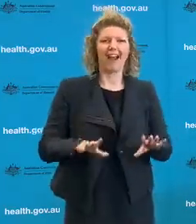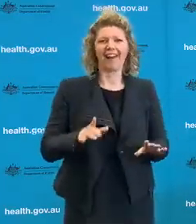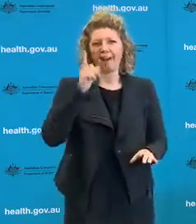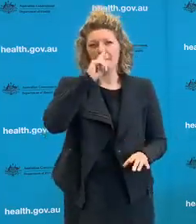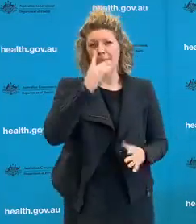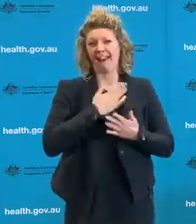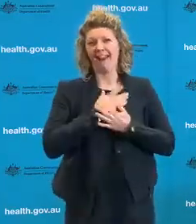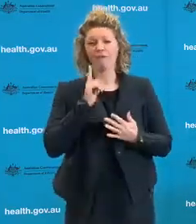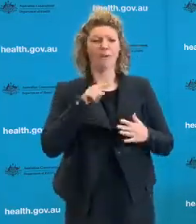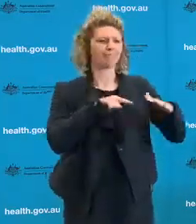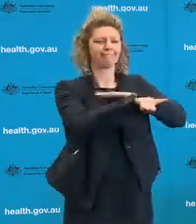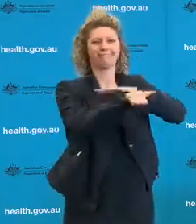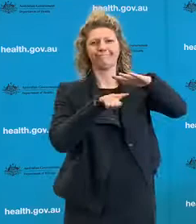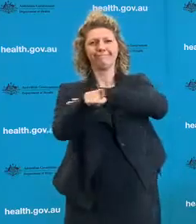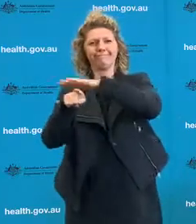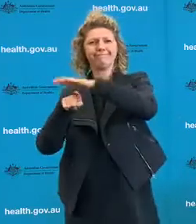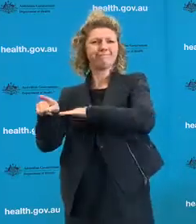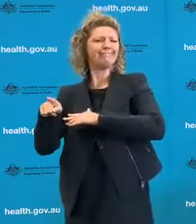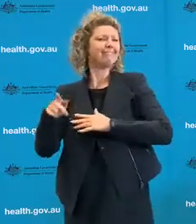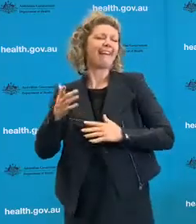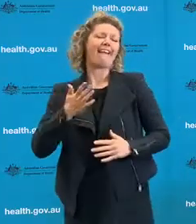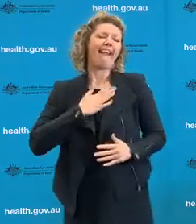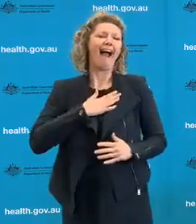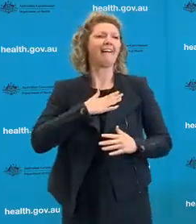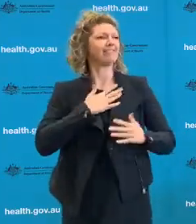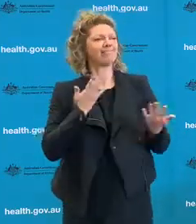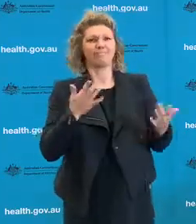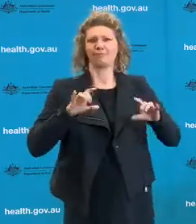and they should in the states where they're